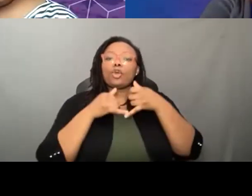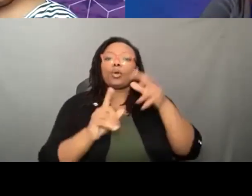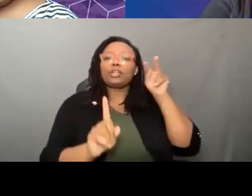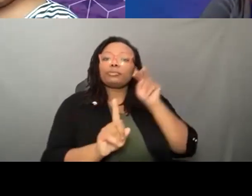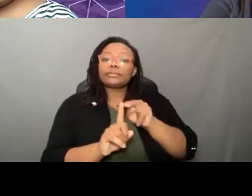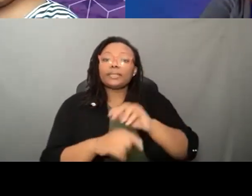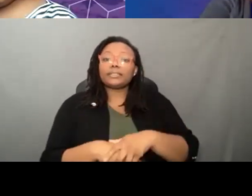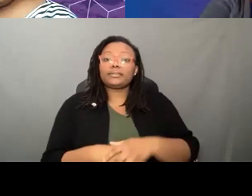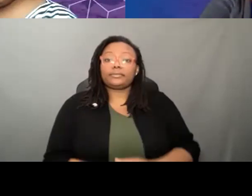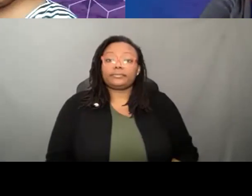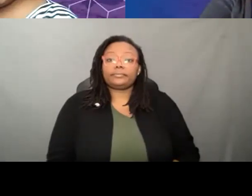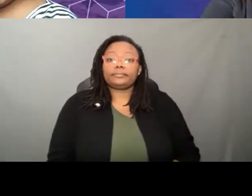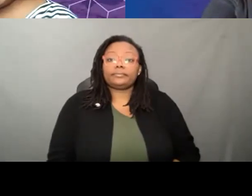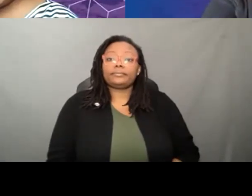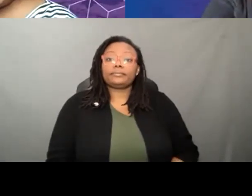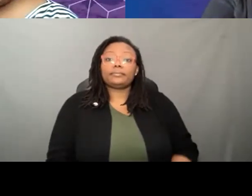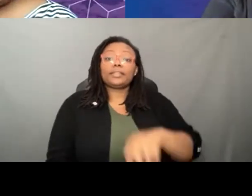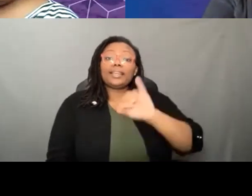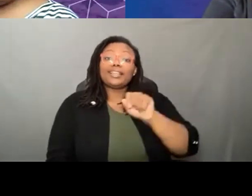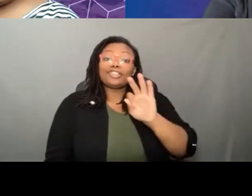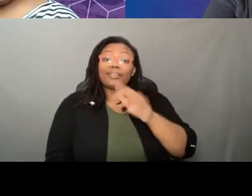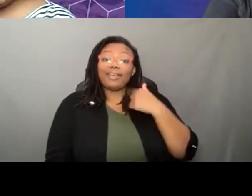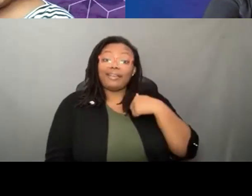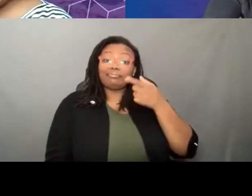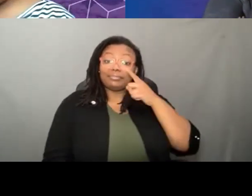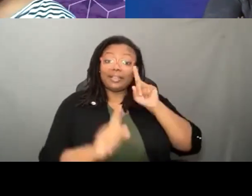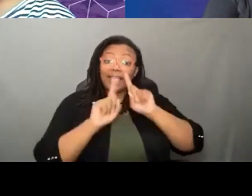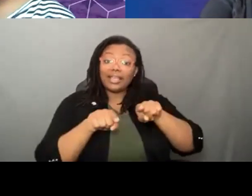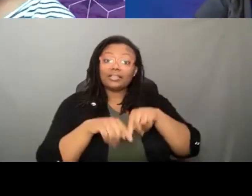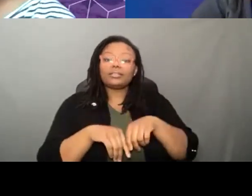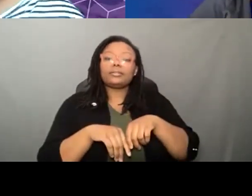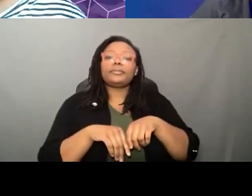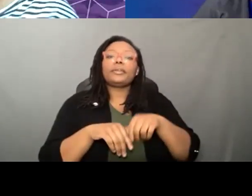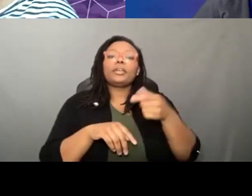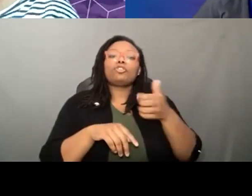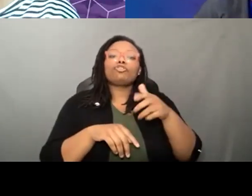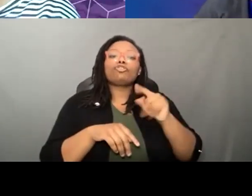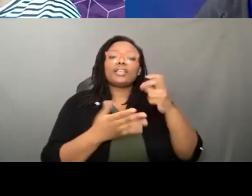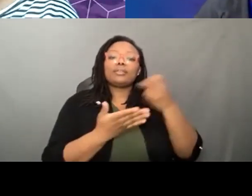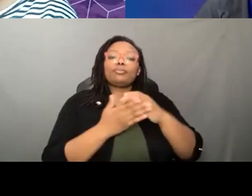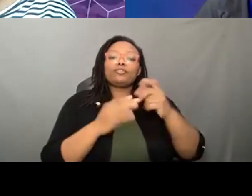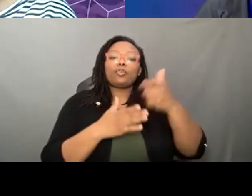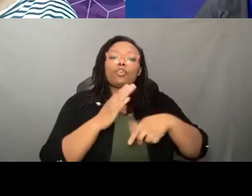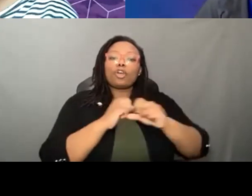Jeff Vieceli: I can answer this one. Grantee-approved, no-cost extensions, if you look at the PAPP Guide, are just that.